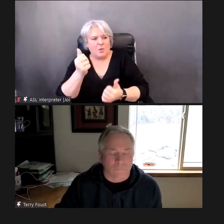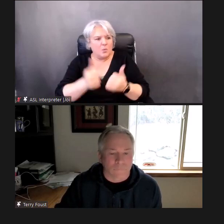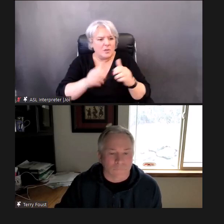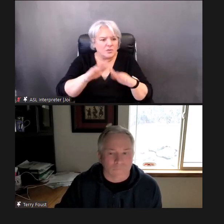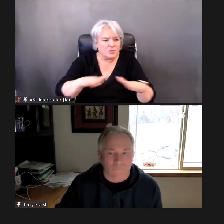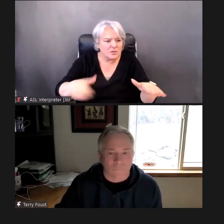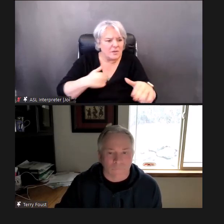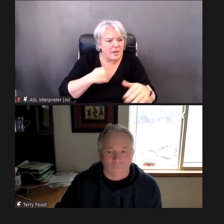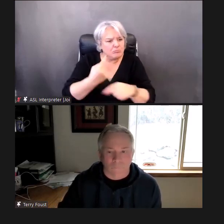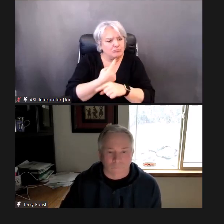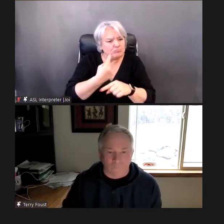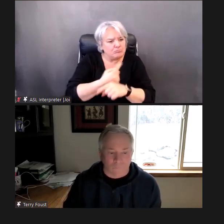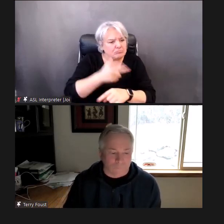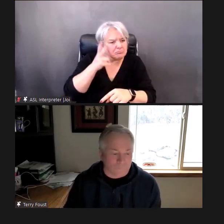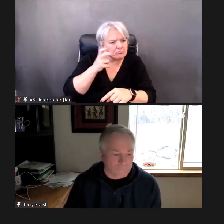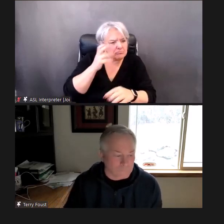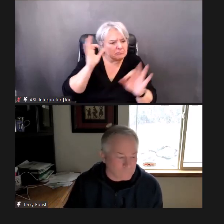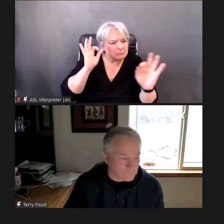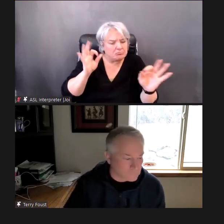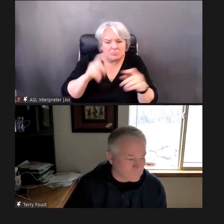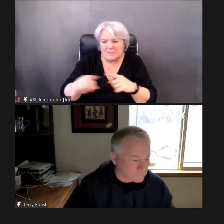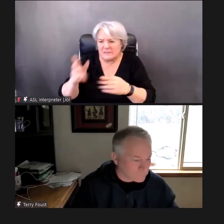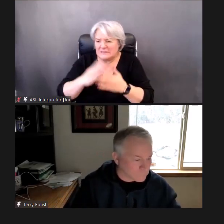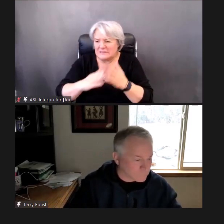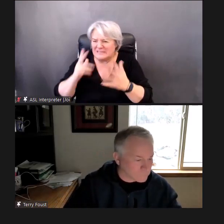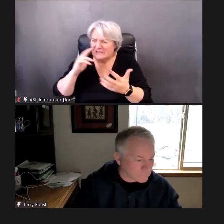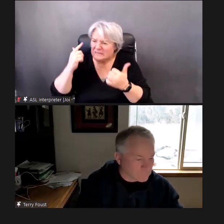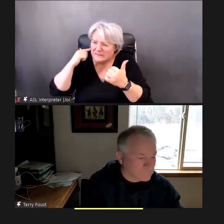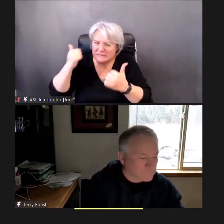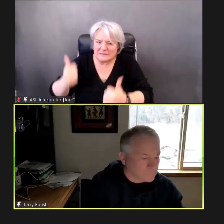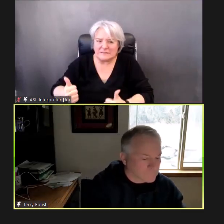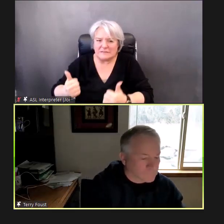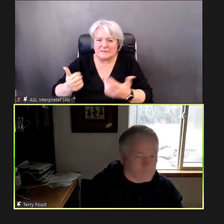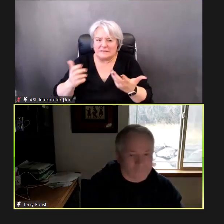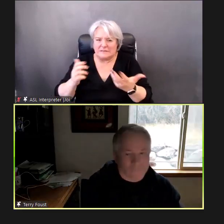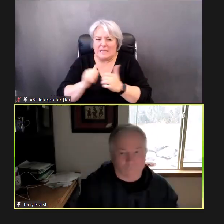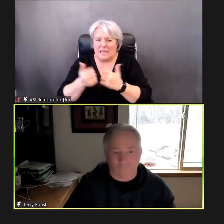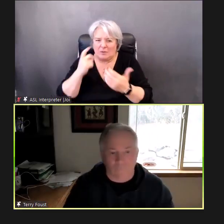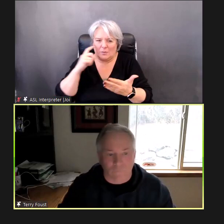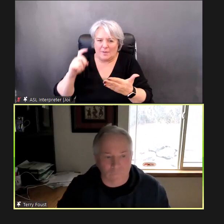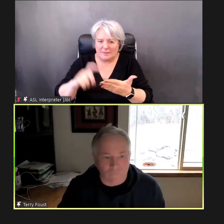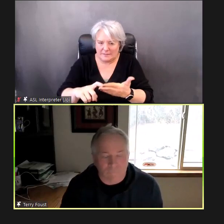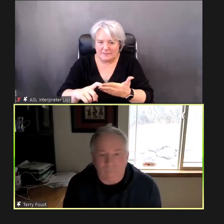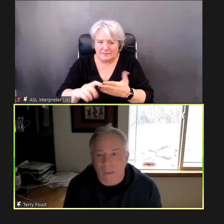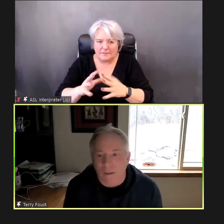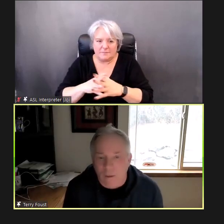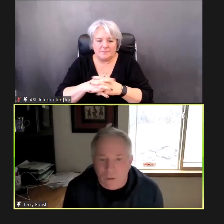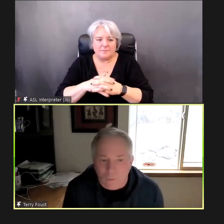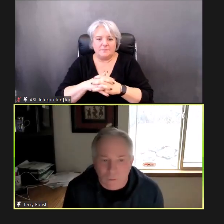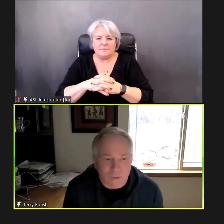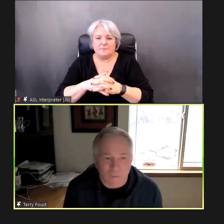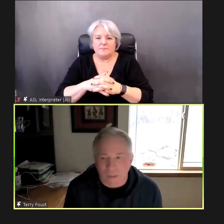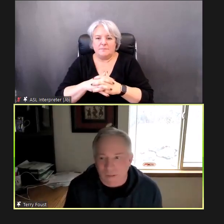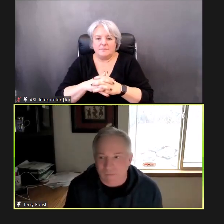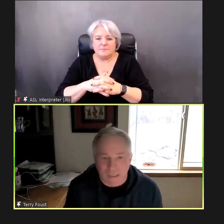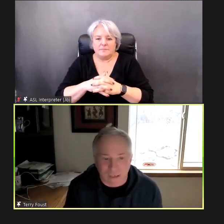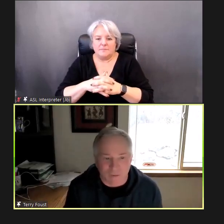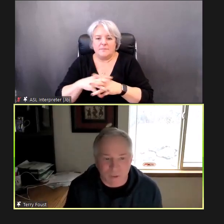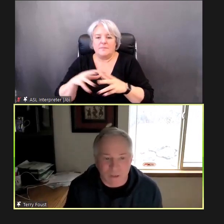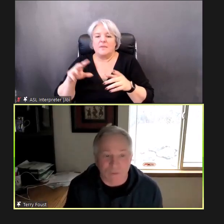hearing and which may not